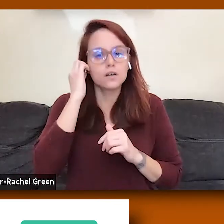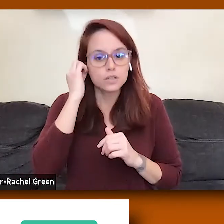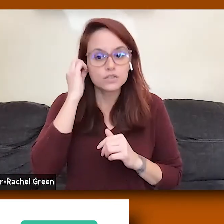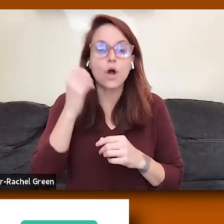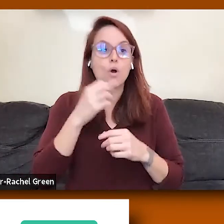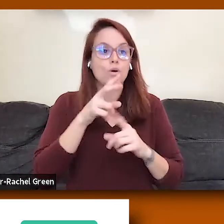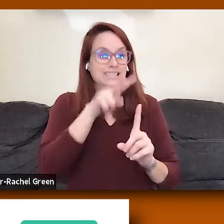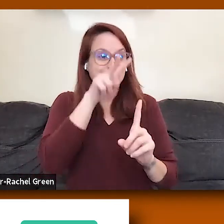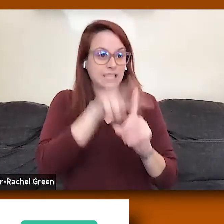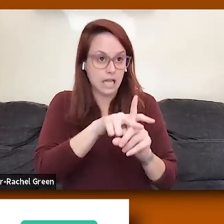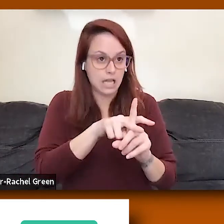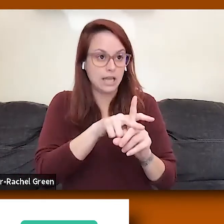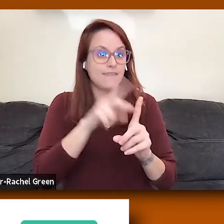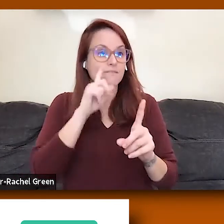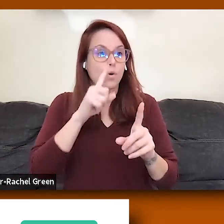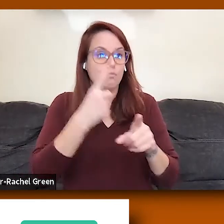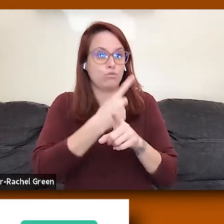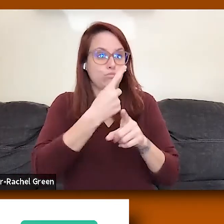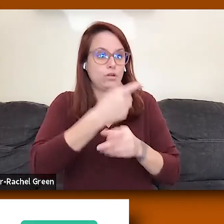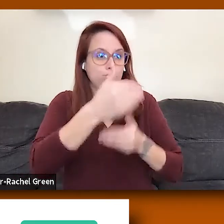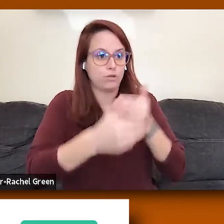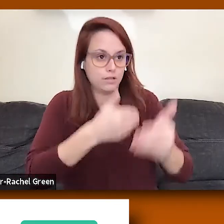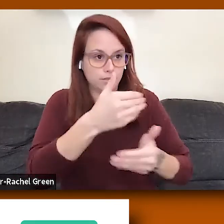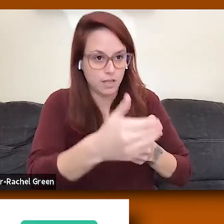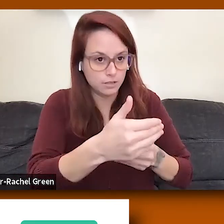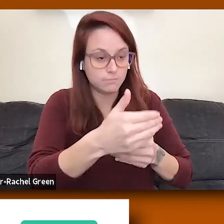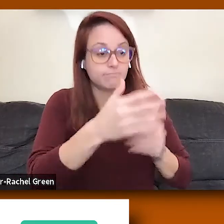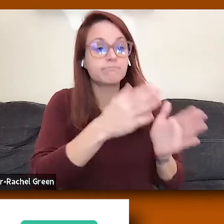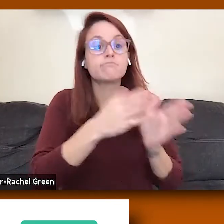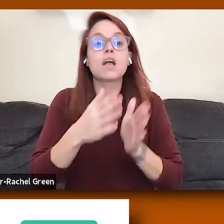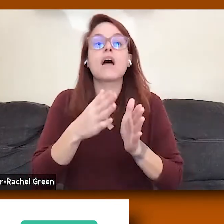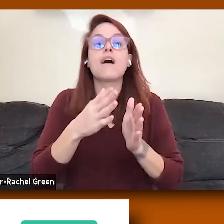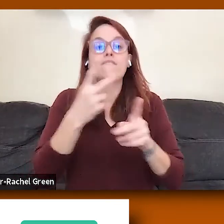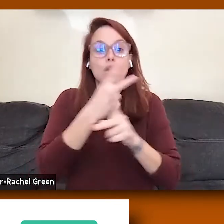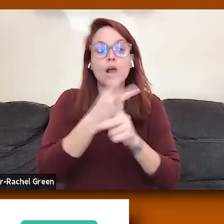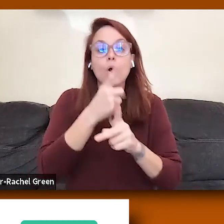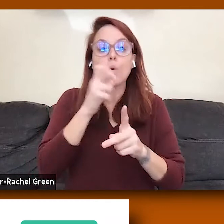review process takes place. Identification of reviewers.